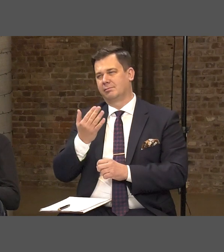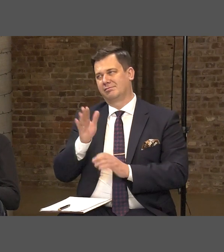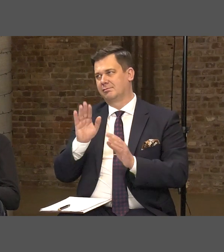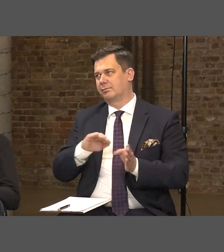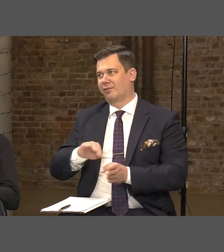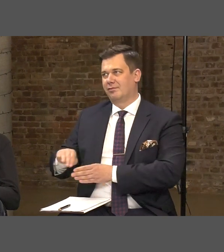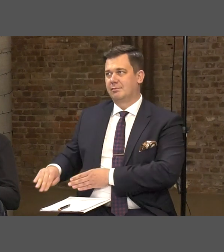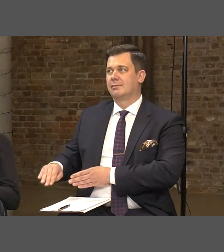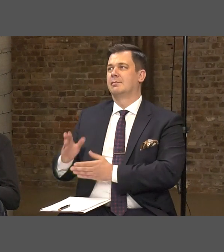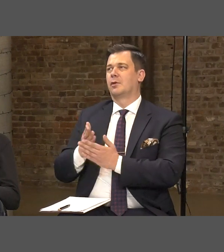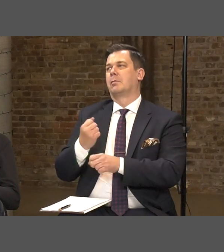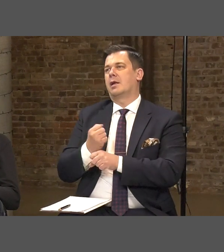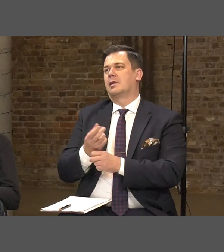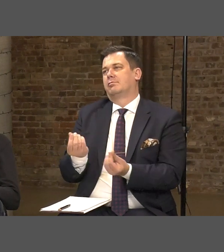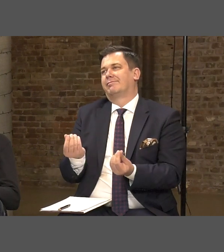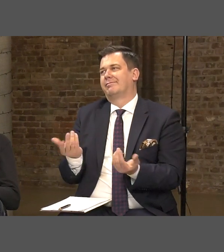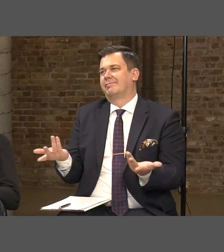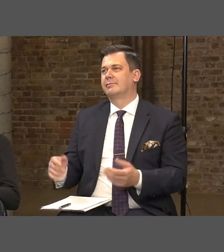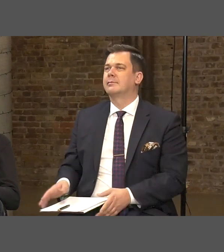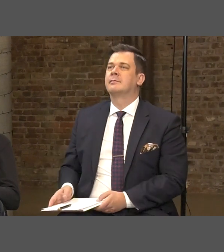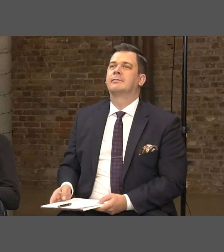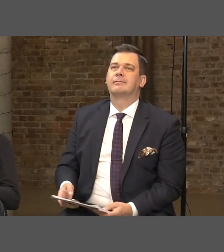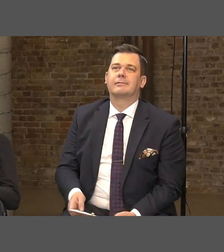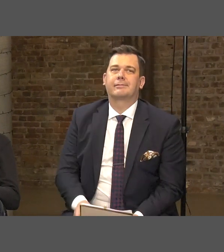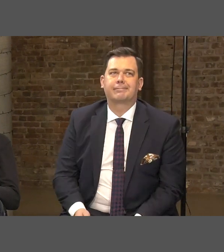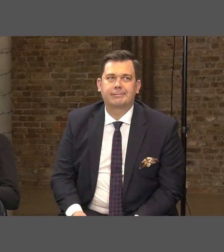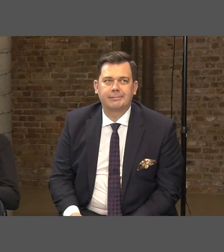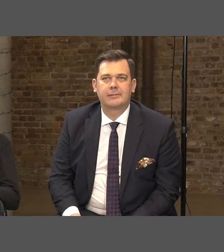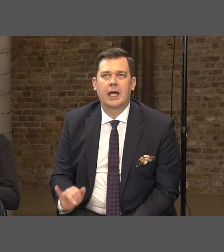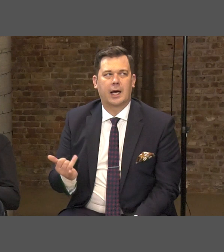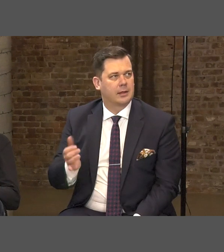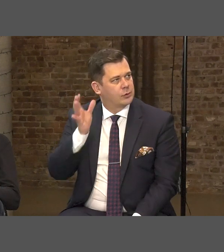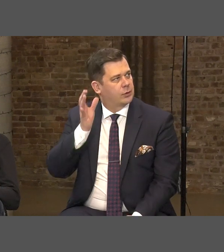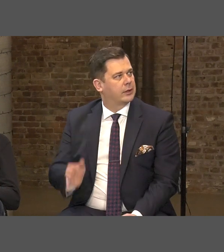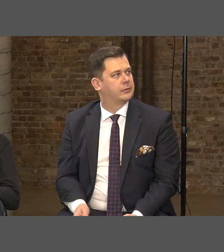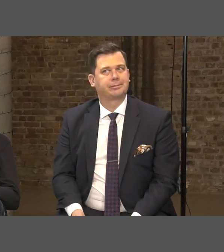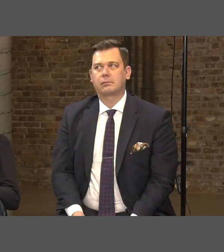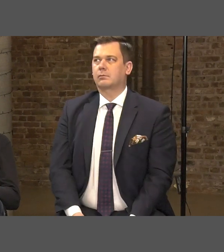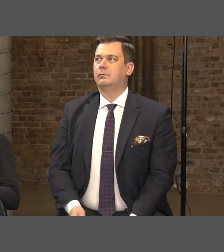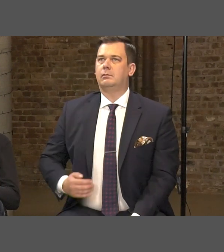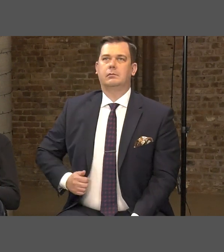it's not my dream, I just have to work, to earn. How do you assess that?